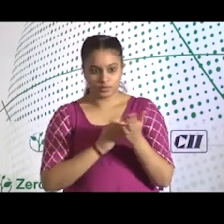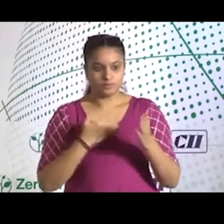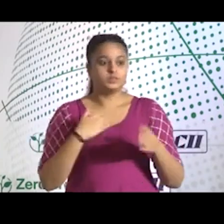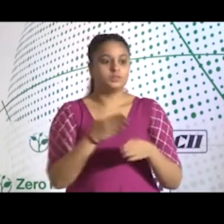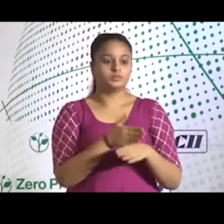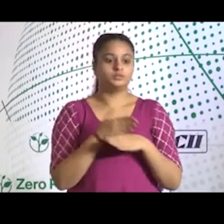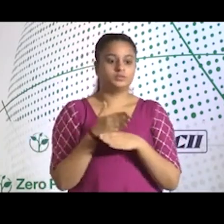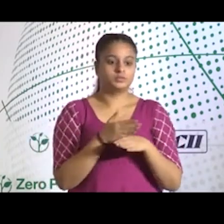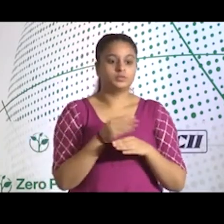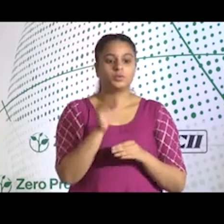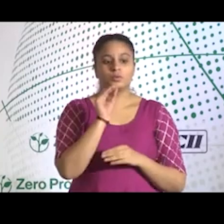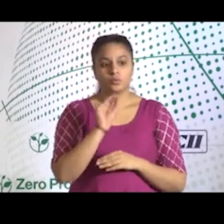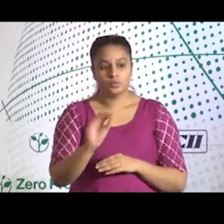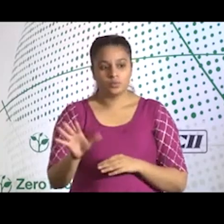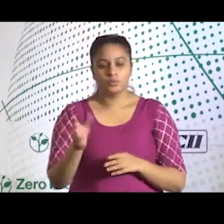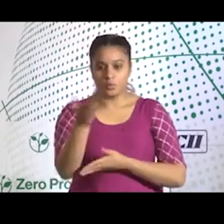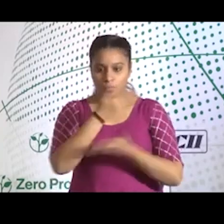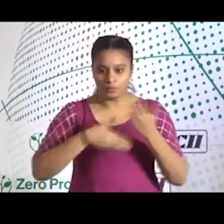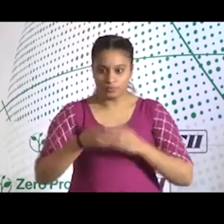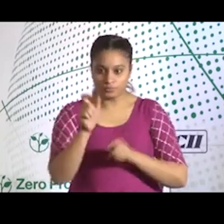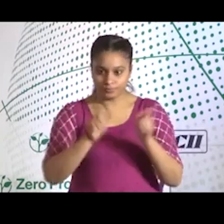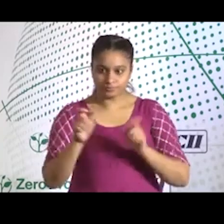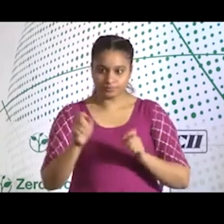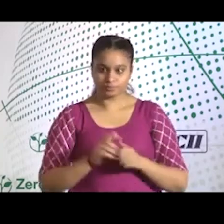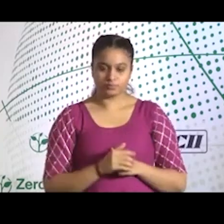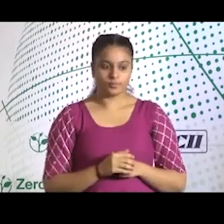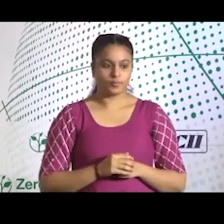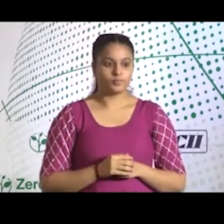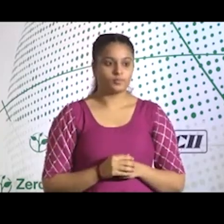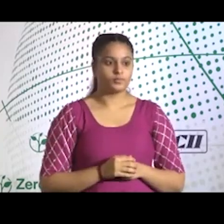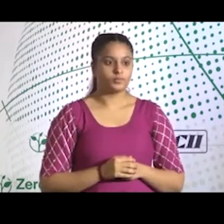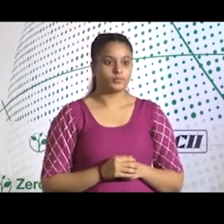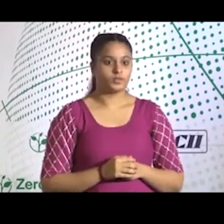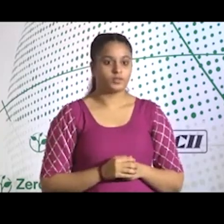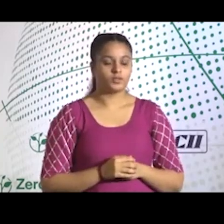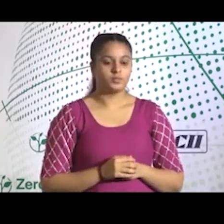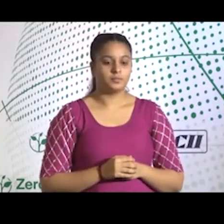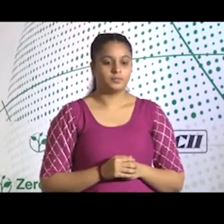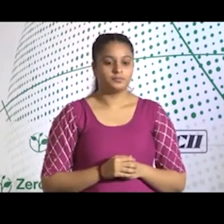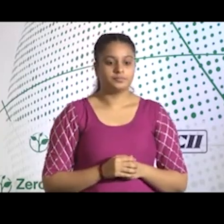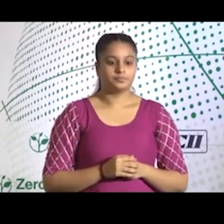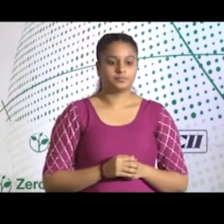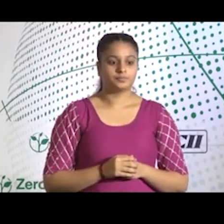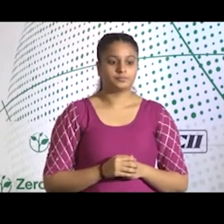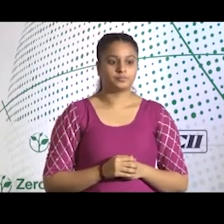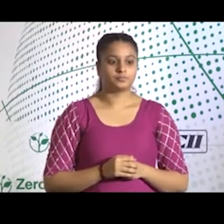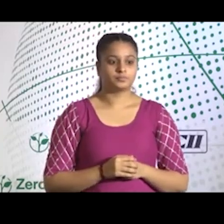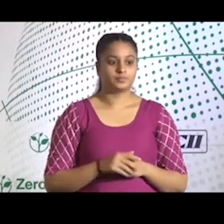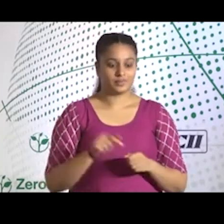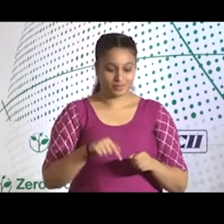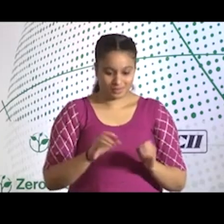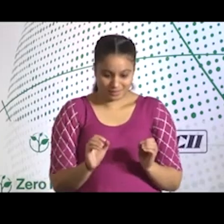with all of you is called Upskilling Program for Persons with Disabilities. We started this.